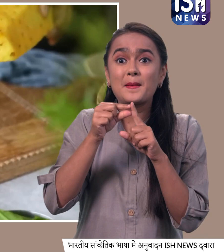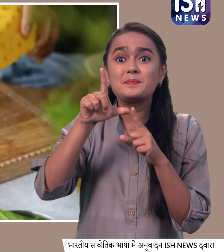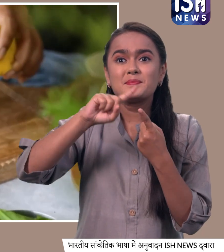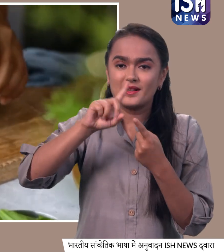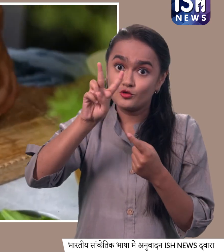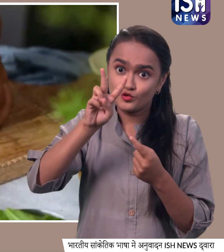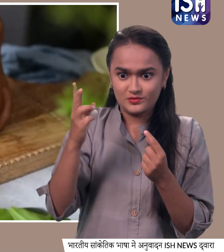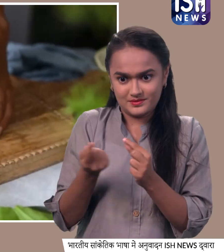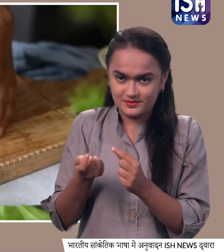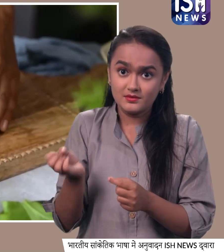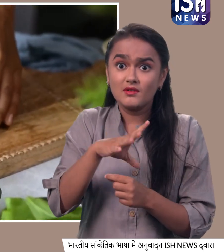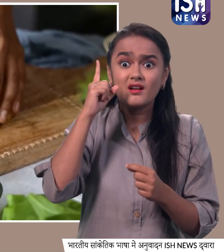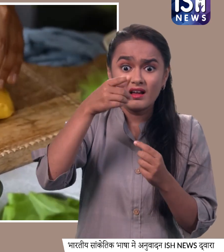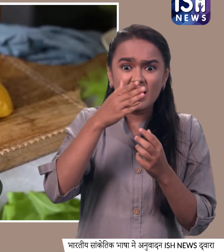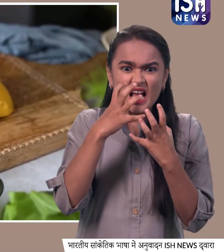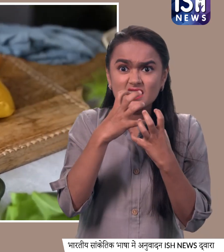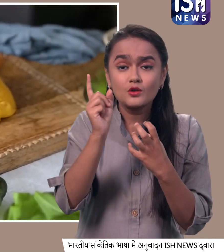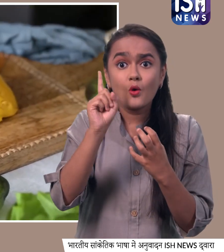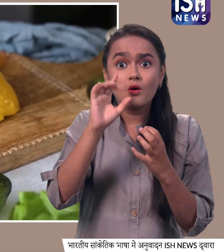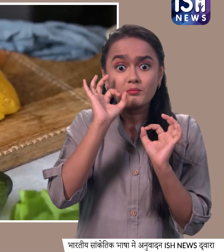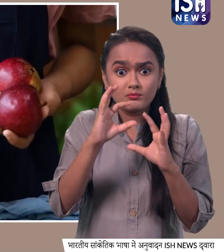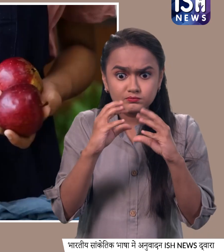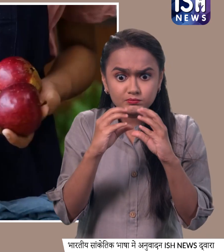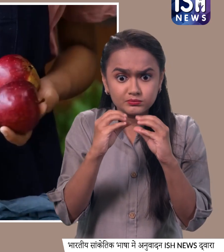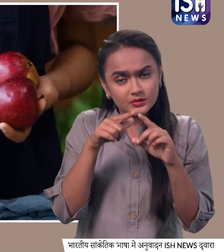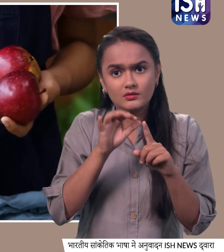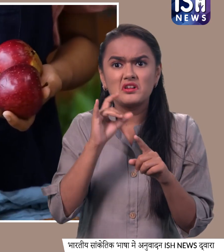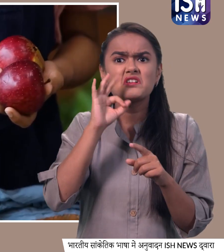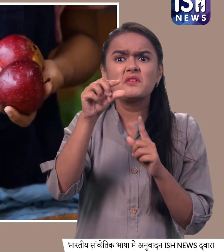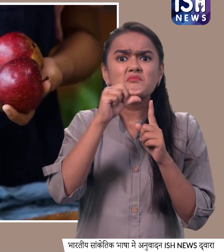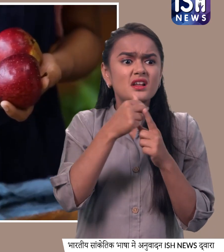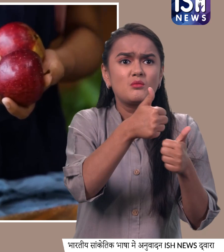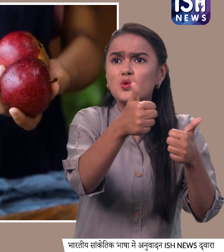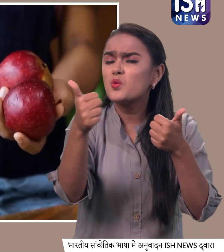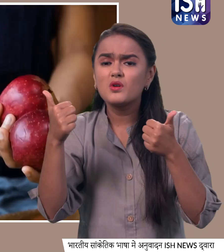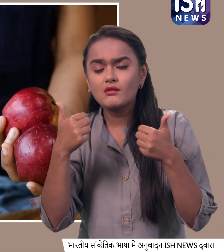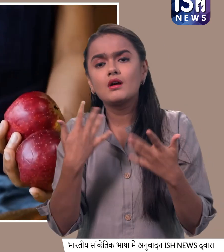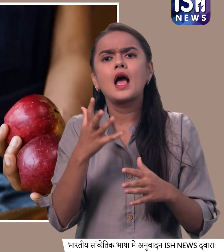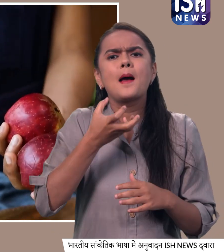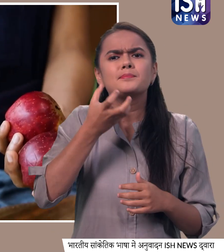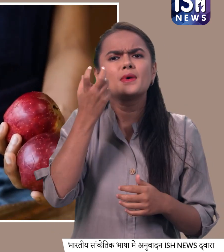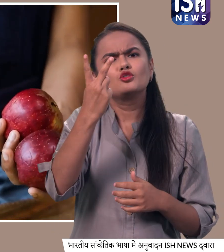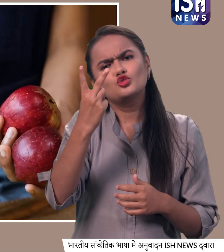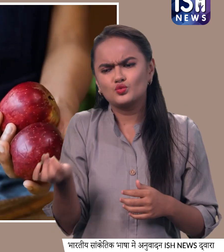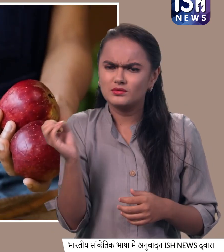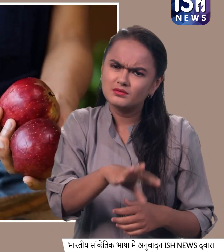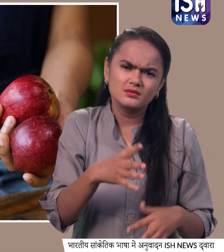Be mindful to use only properly ripened pineapples like this If you can't get a pineapple, you can add 2 cup chopped apples instead